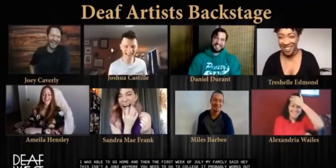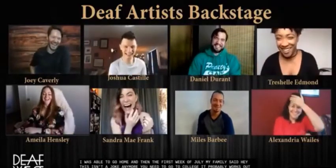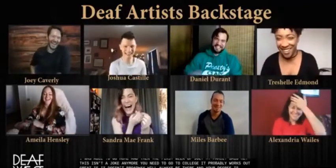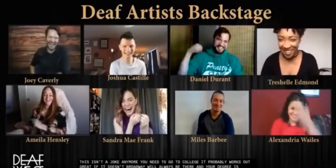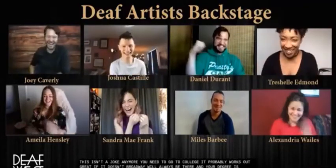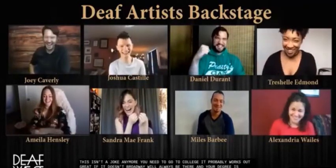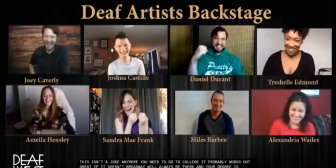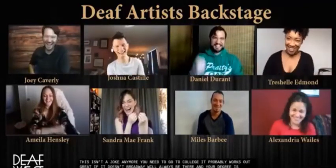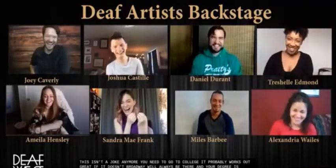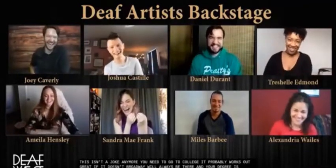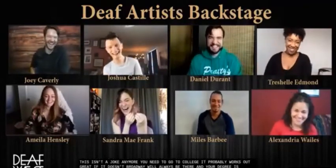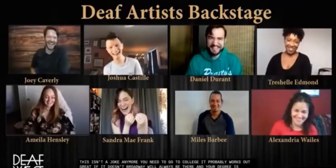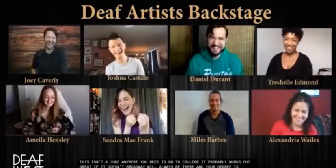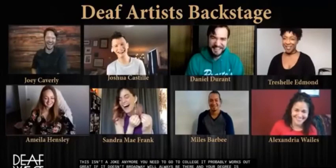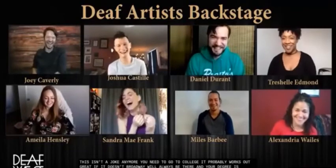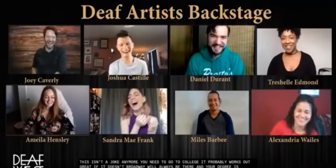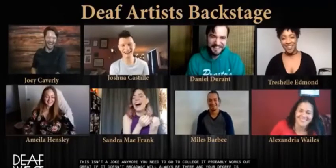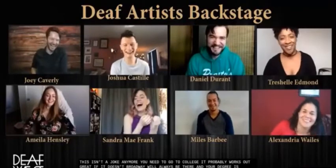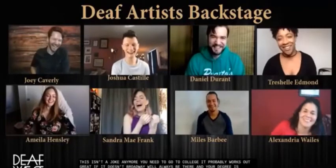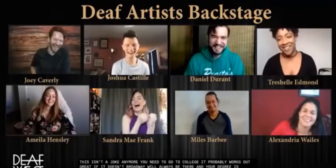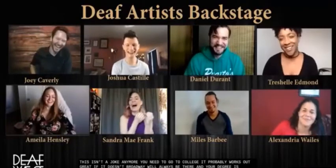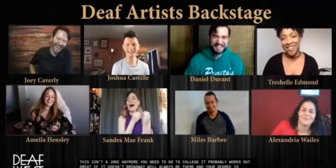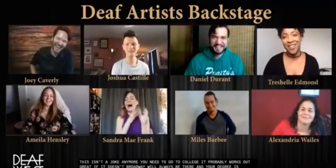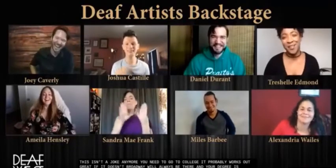And was like: “Hey, here it is. Look at it now”.